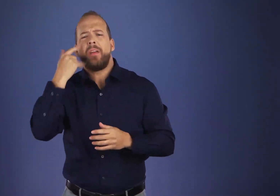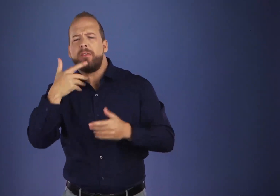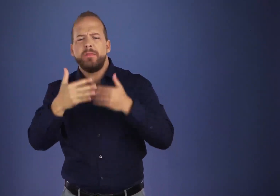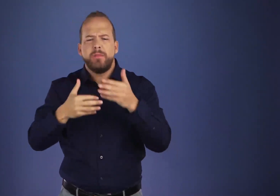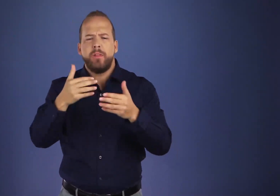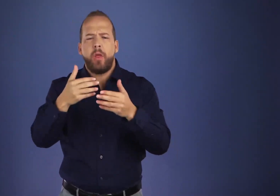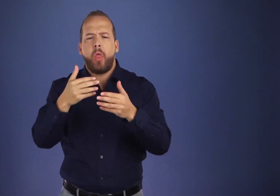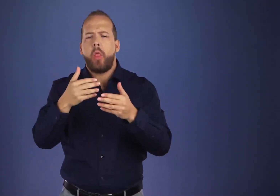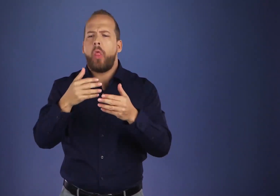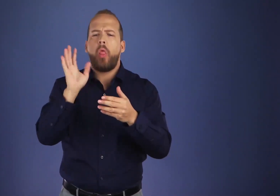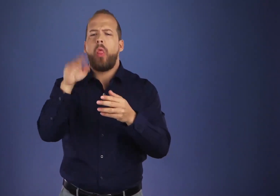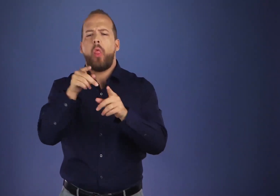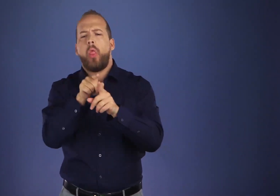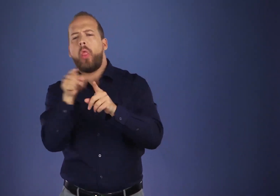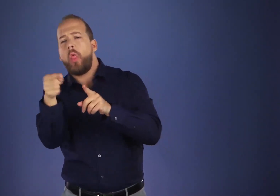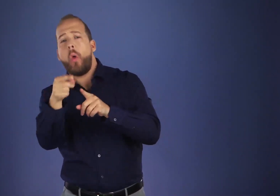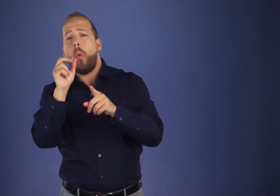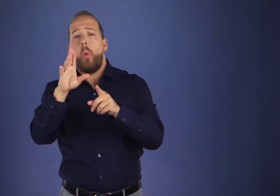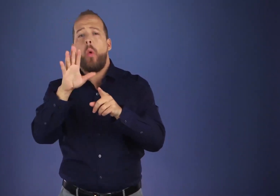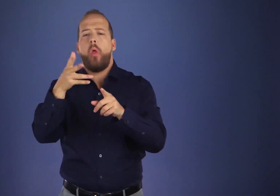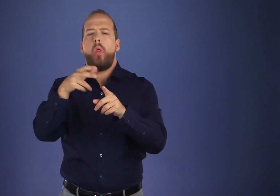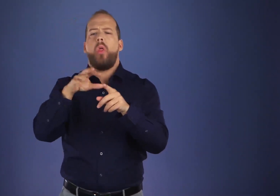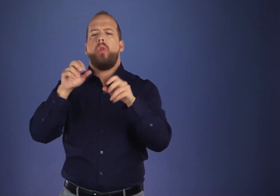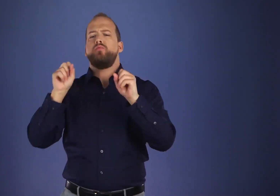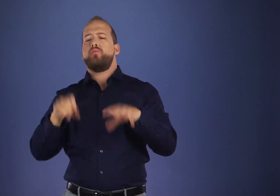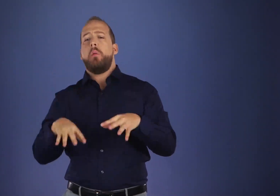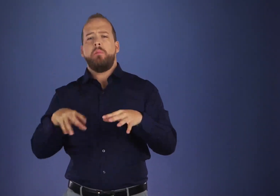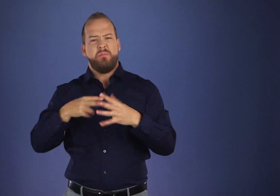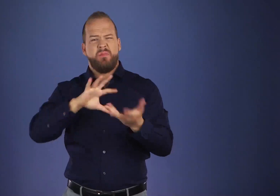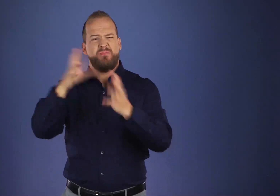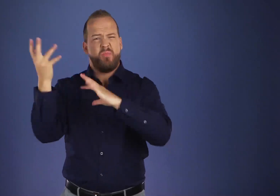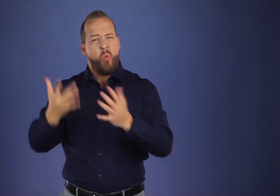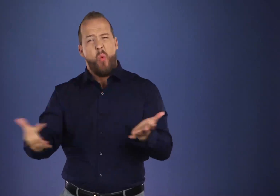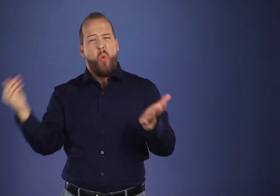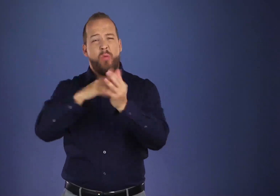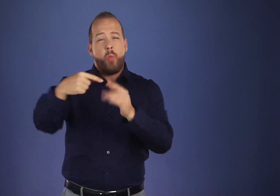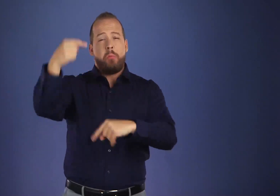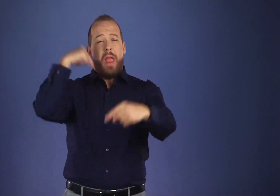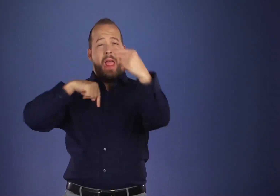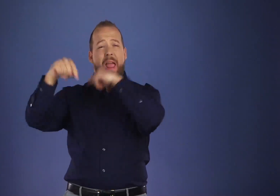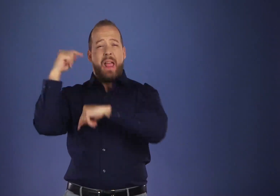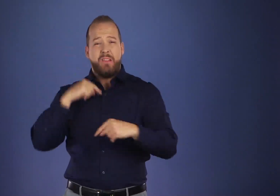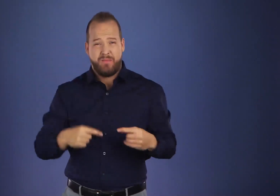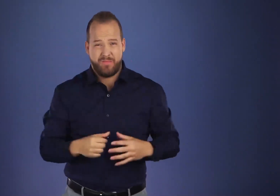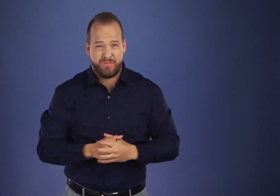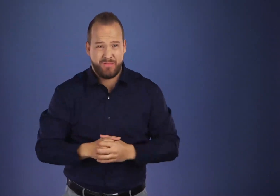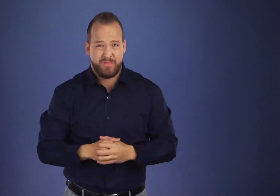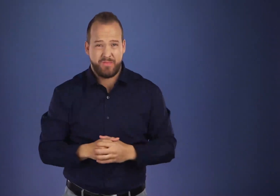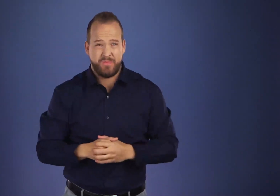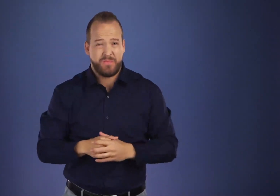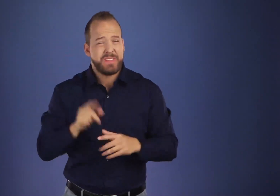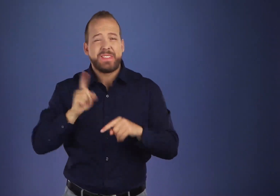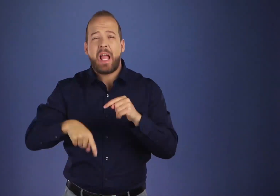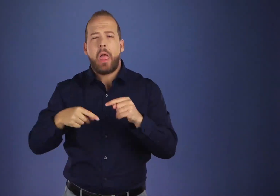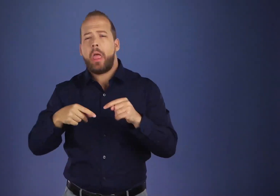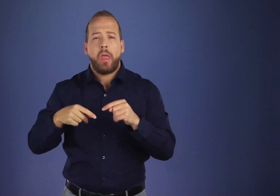Nothing short of continuous action upon these as a way of life can bring the much-desired result.